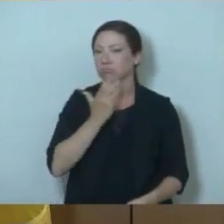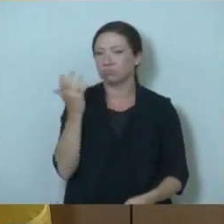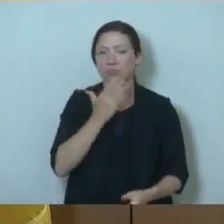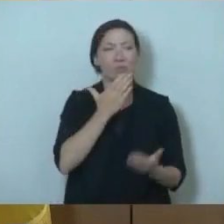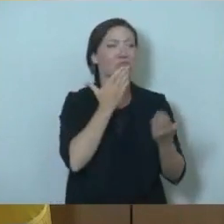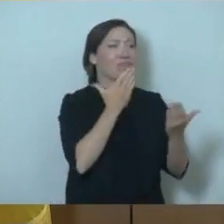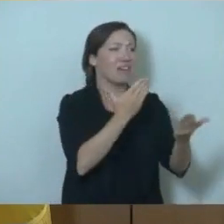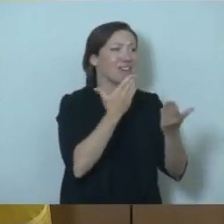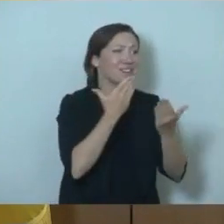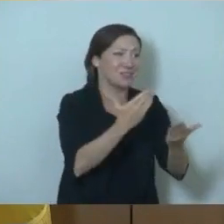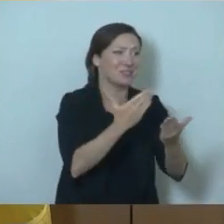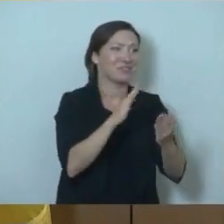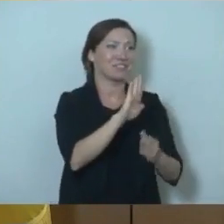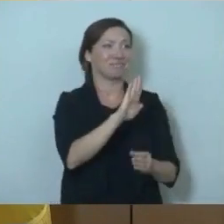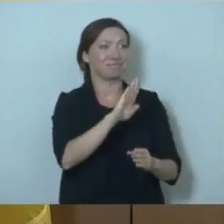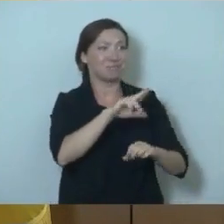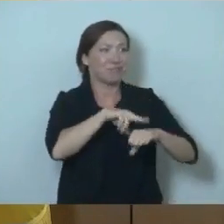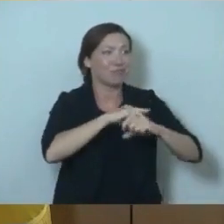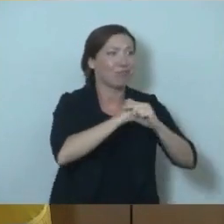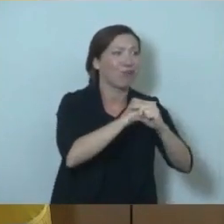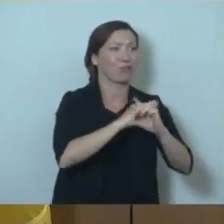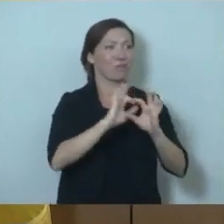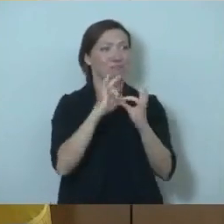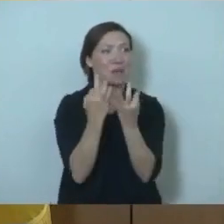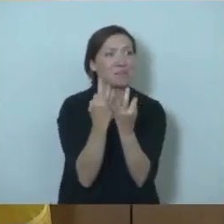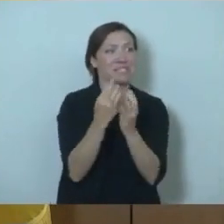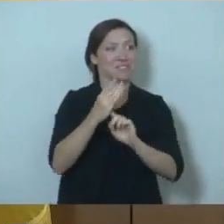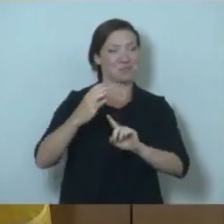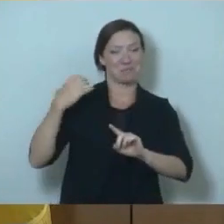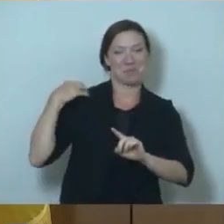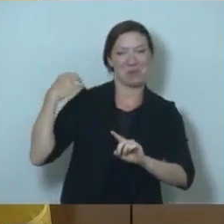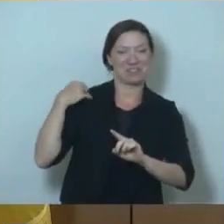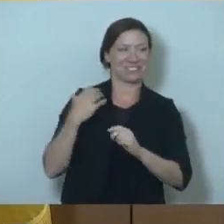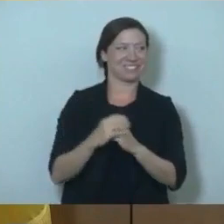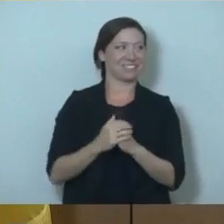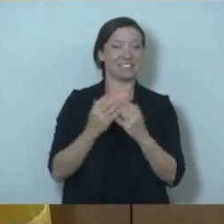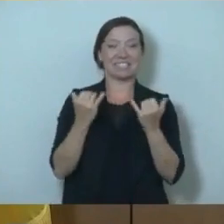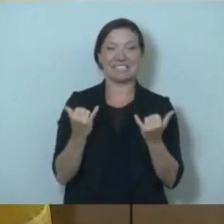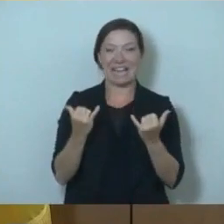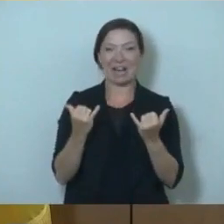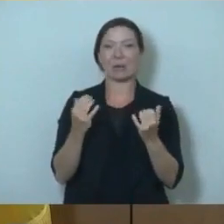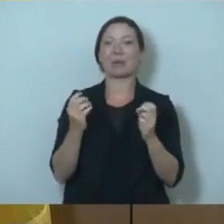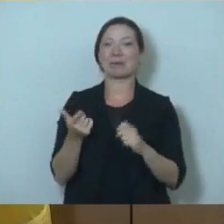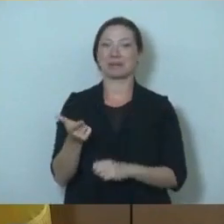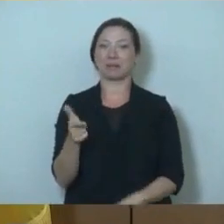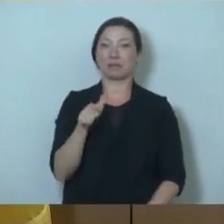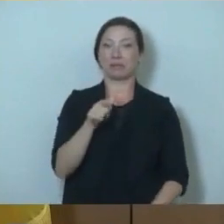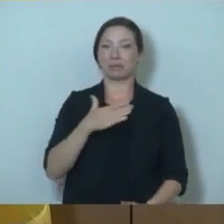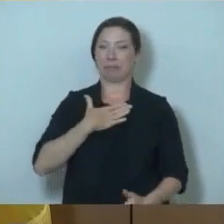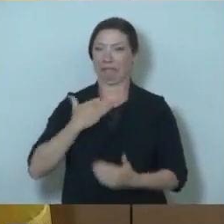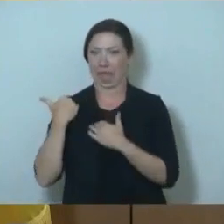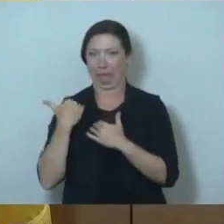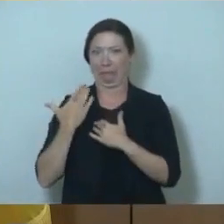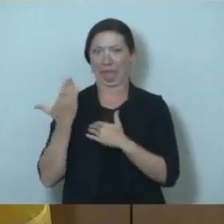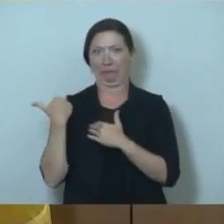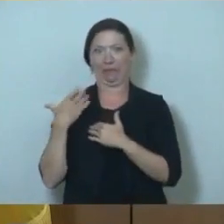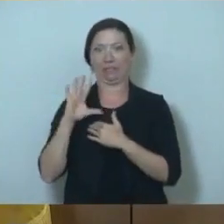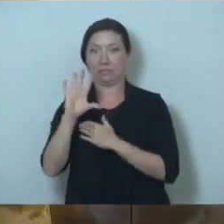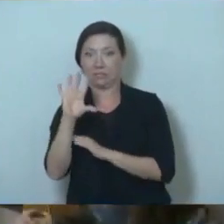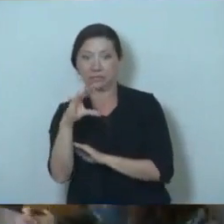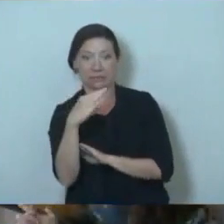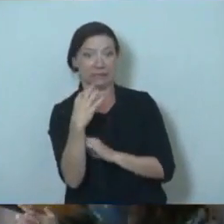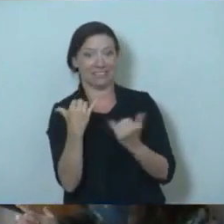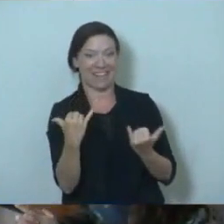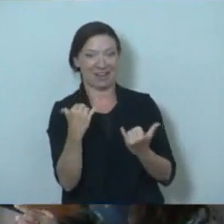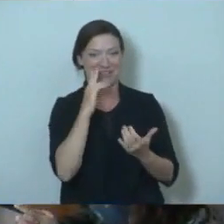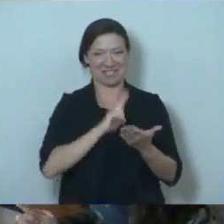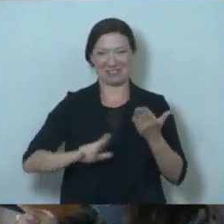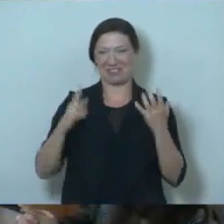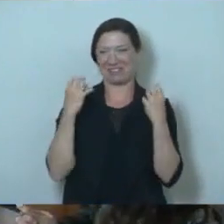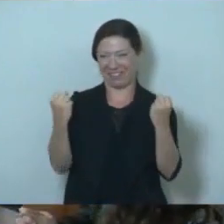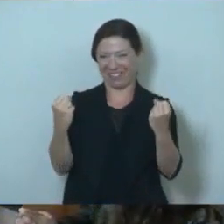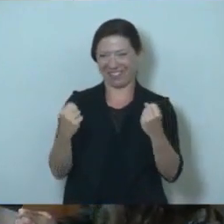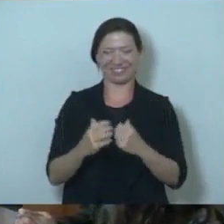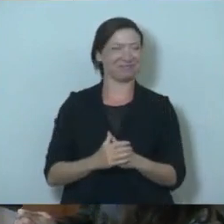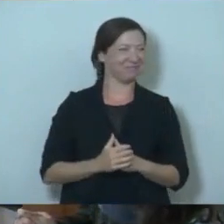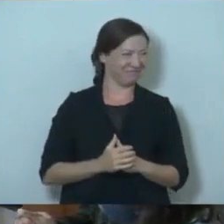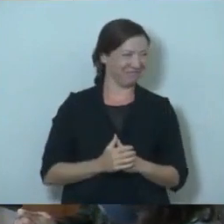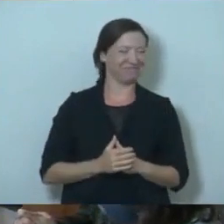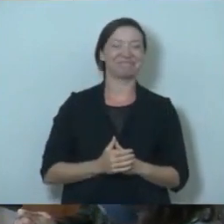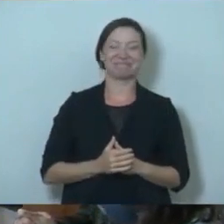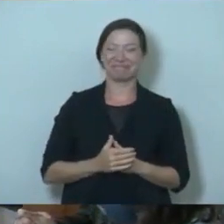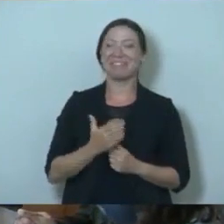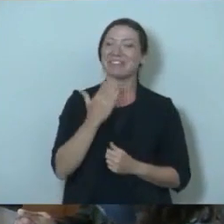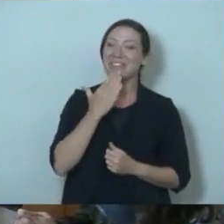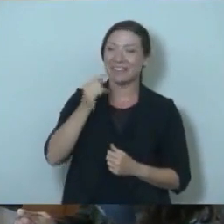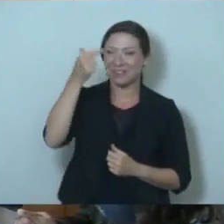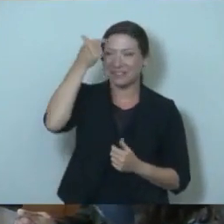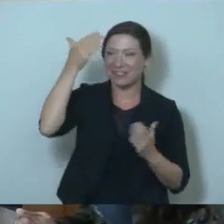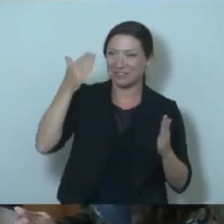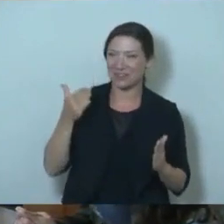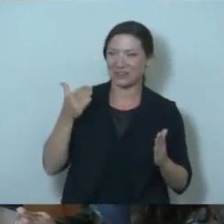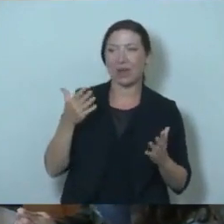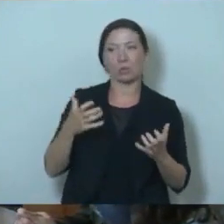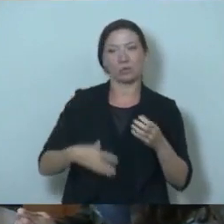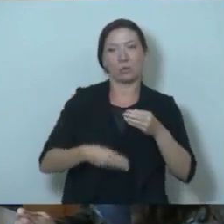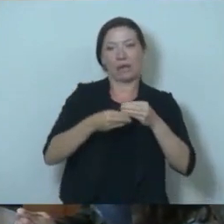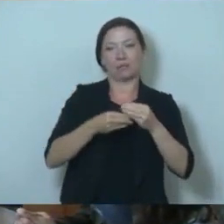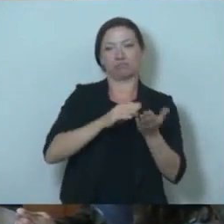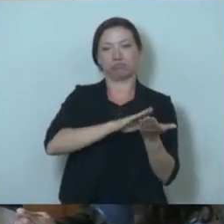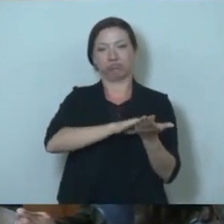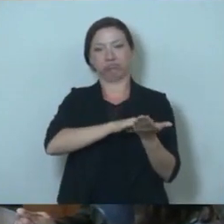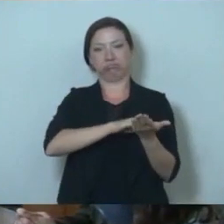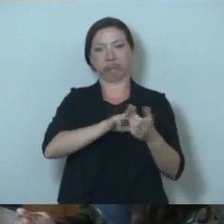SO AGAIN, THANK YOU TO THOSE MEN AND WOMEN AND WITH THE FAMILIES AND THE POIM YEARS.